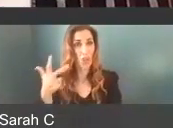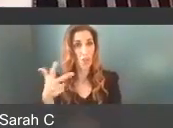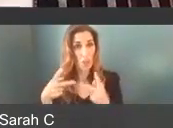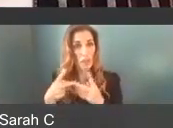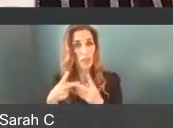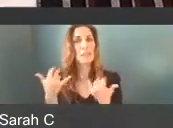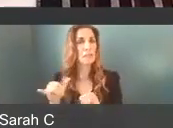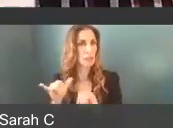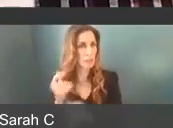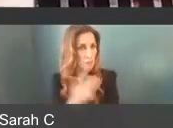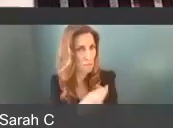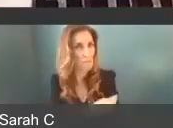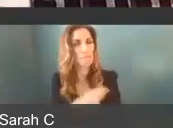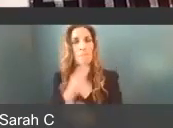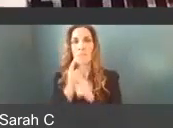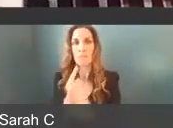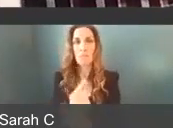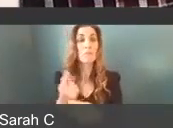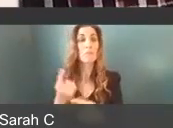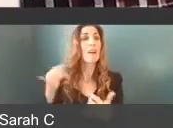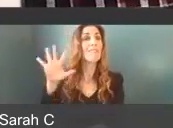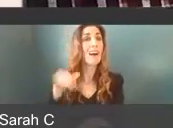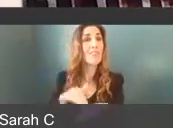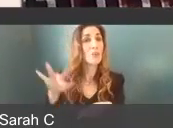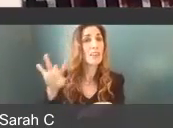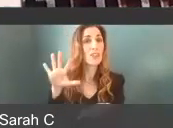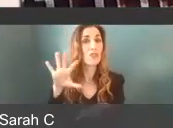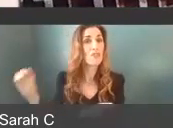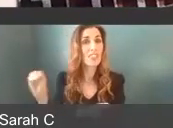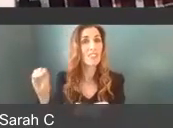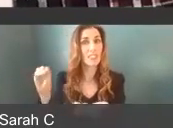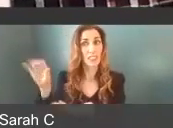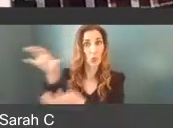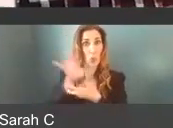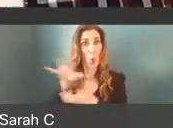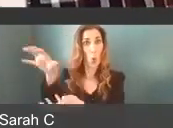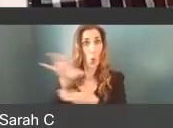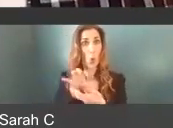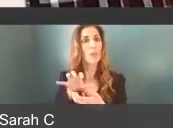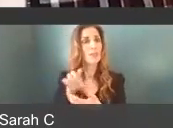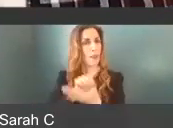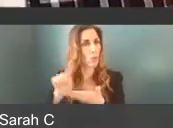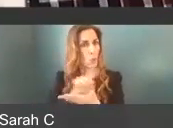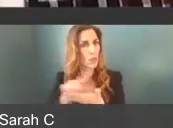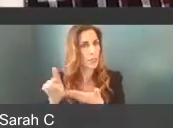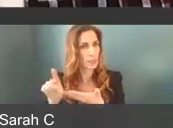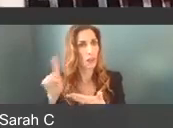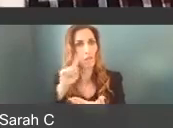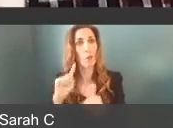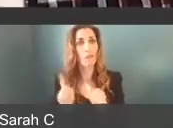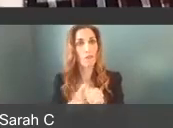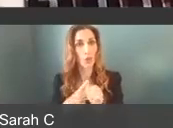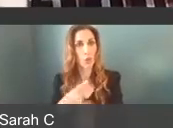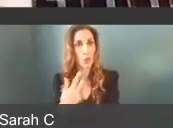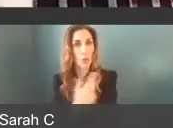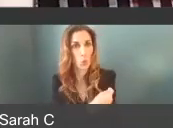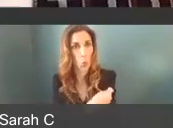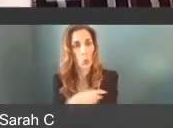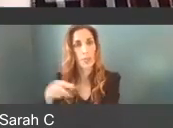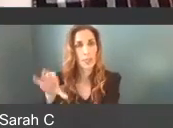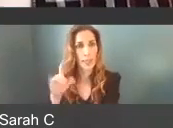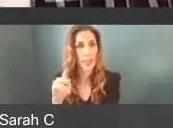to receive 5,850 doses of Pfizer vaccine each week for our first dose clinics. In accordance